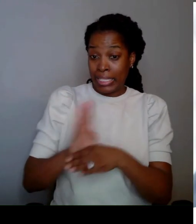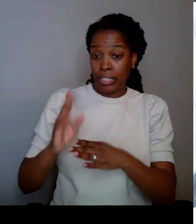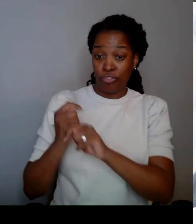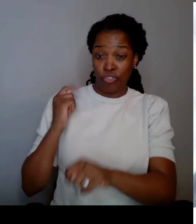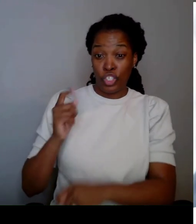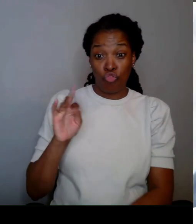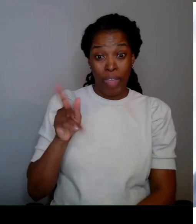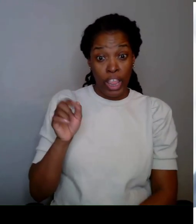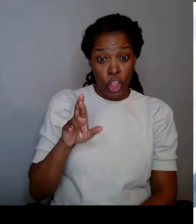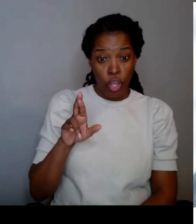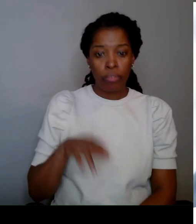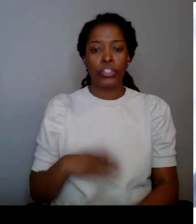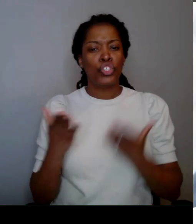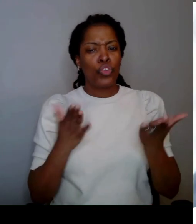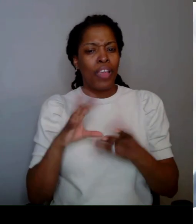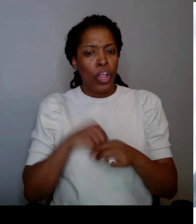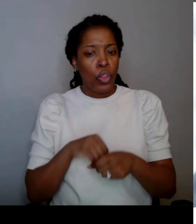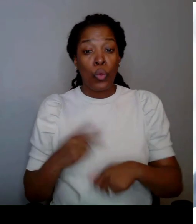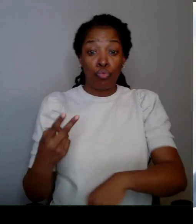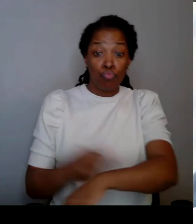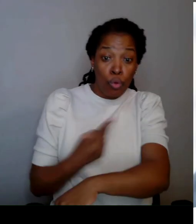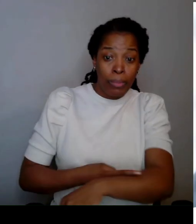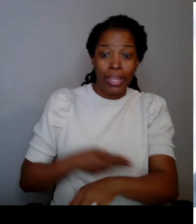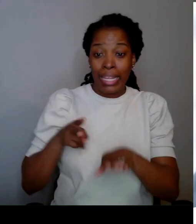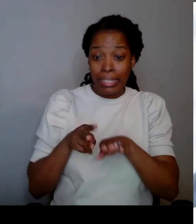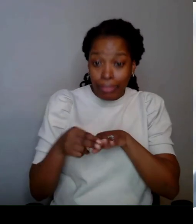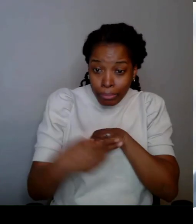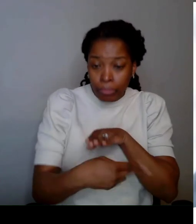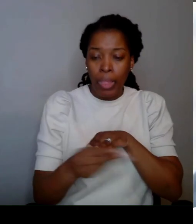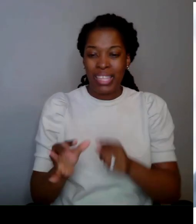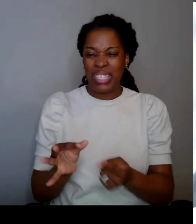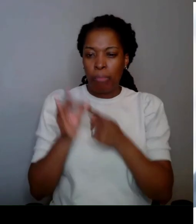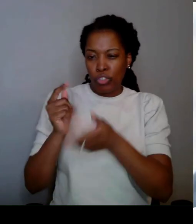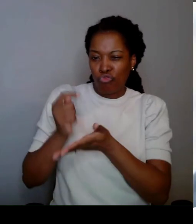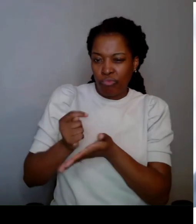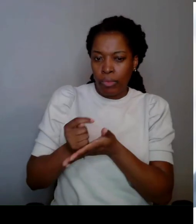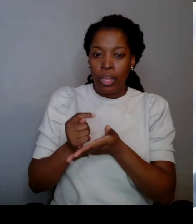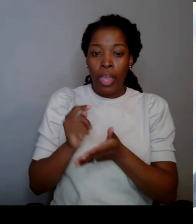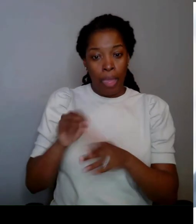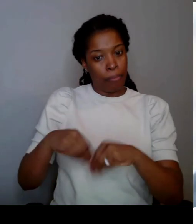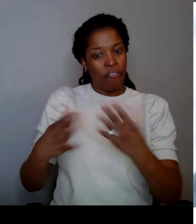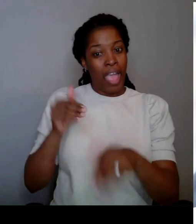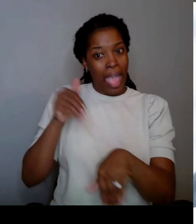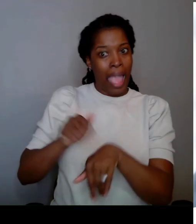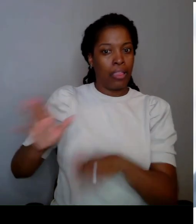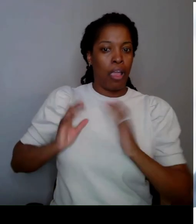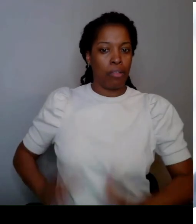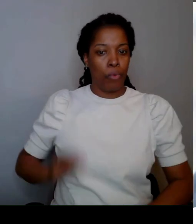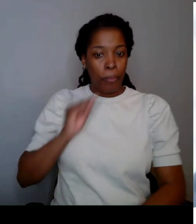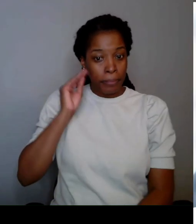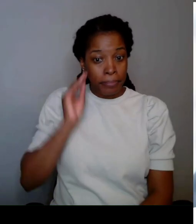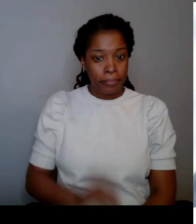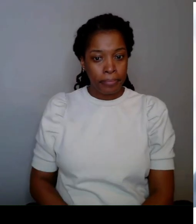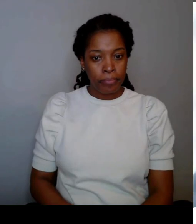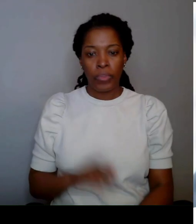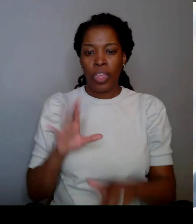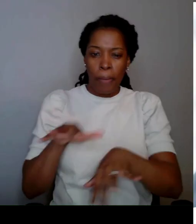Appointments and payments are managed digitally, and the business aims to serve both individual pet owners and local organizations.